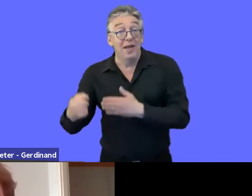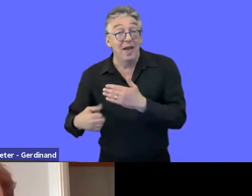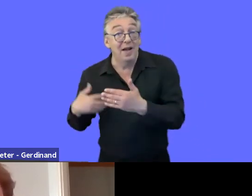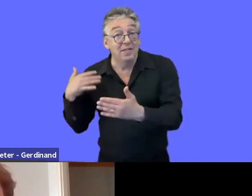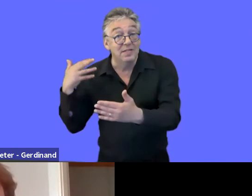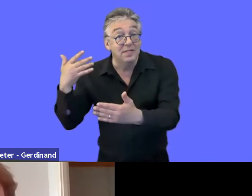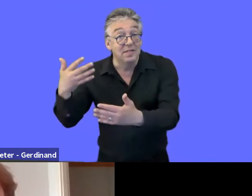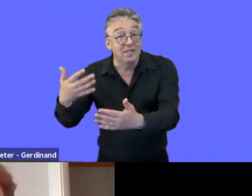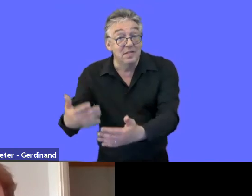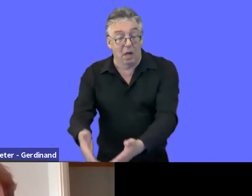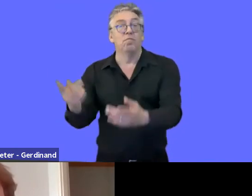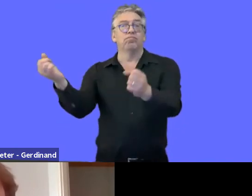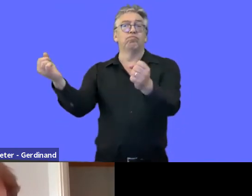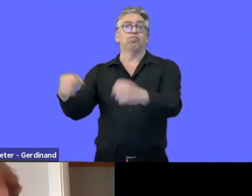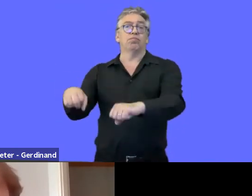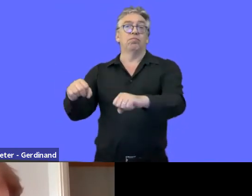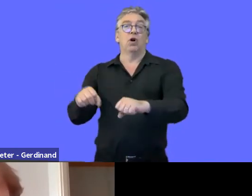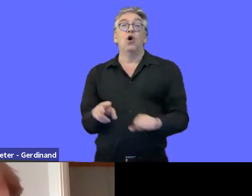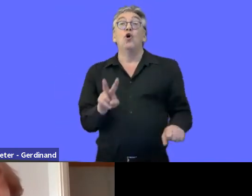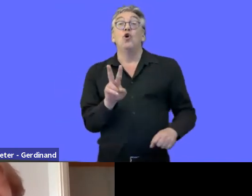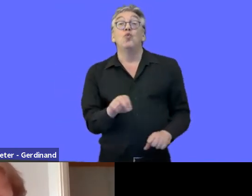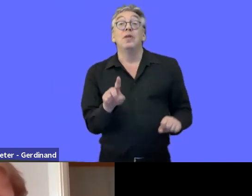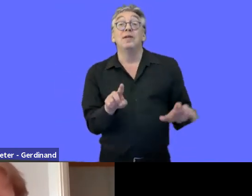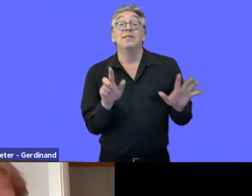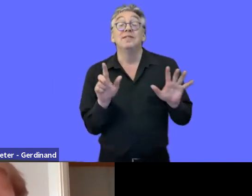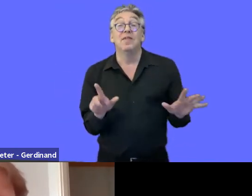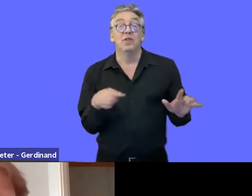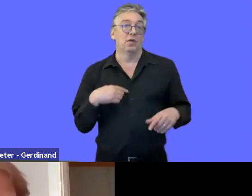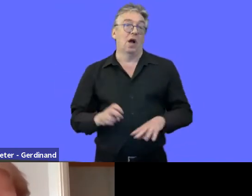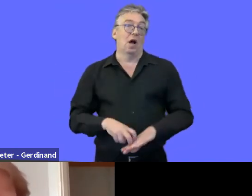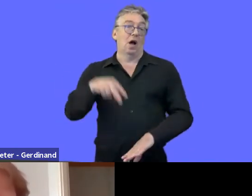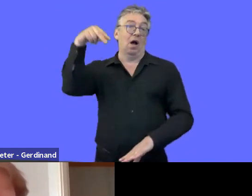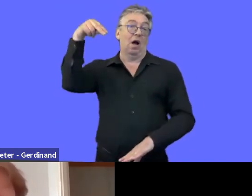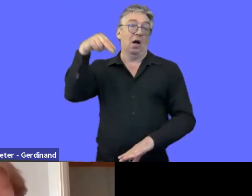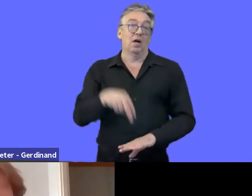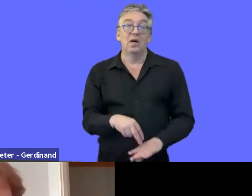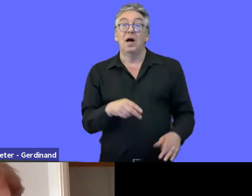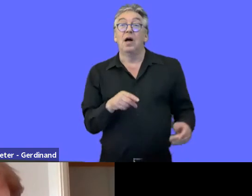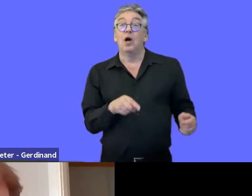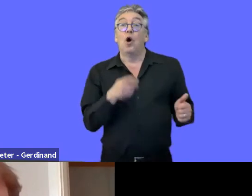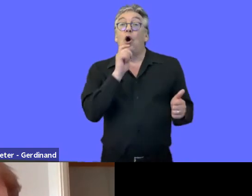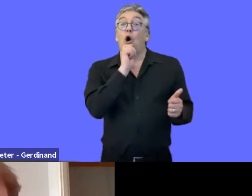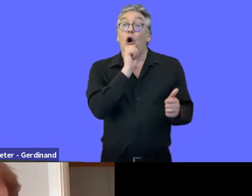In late 2017, the Hungarian Civil Liberties Union and the ENIL,